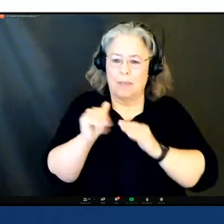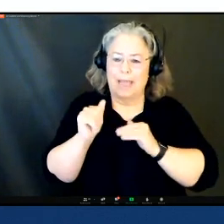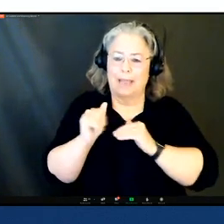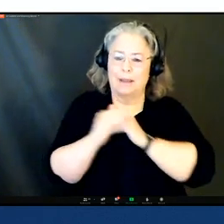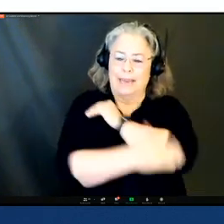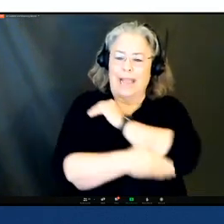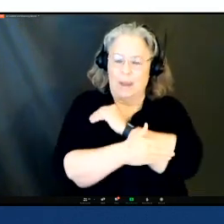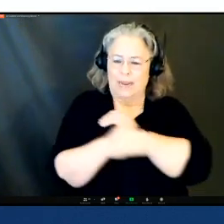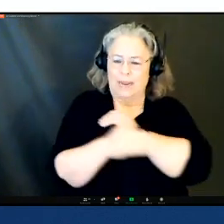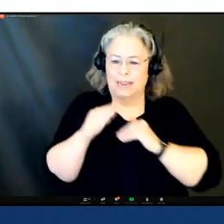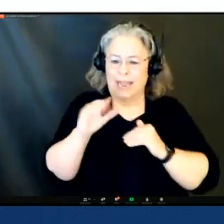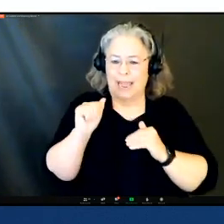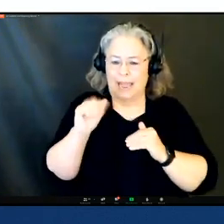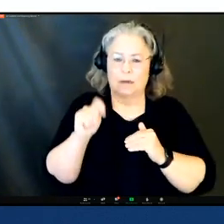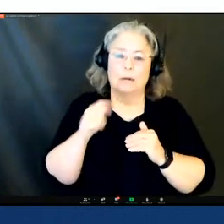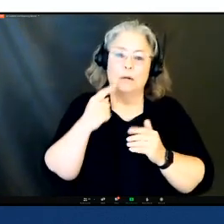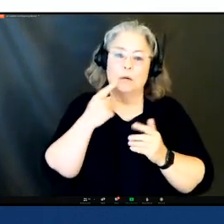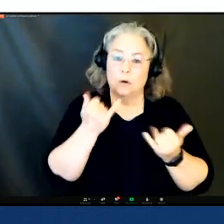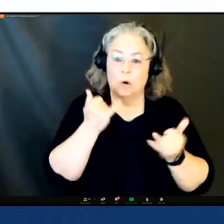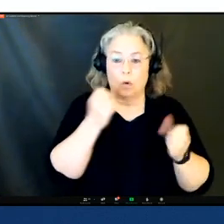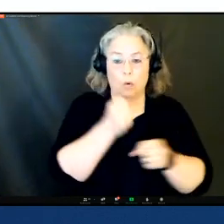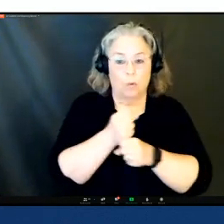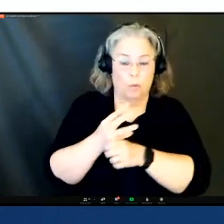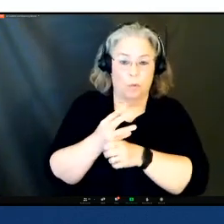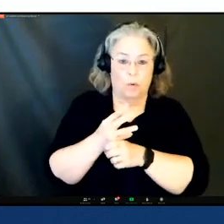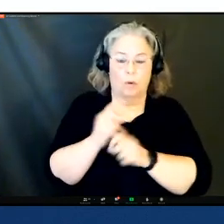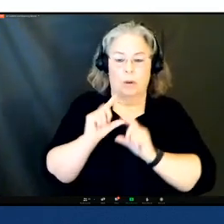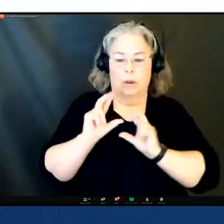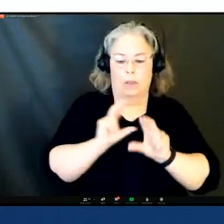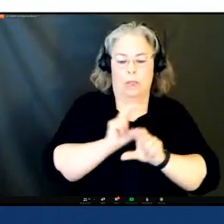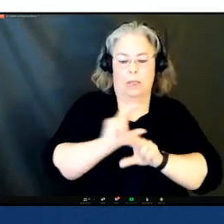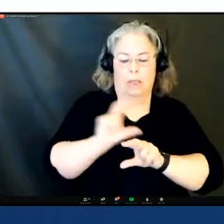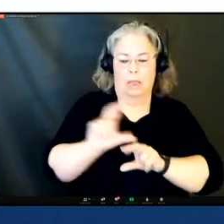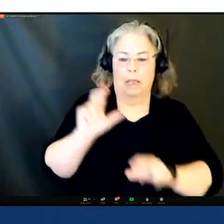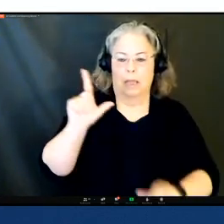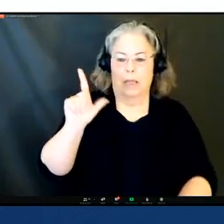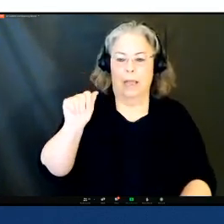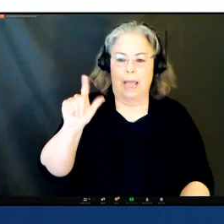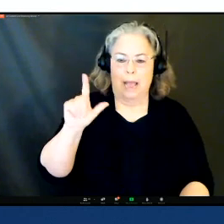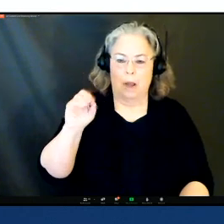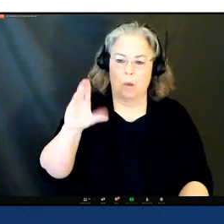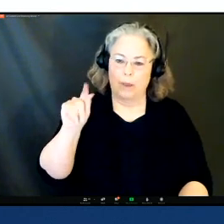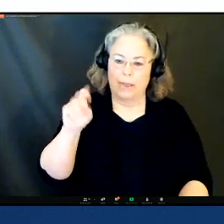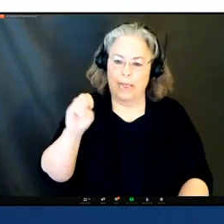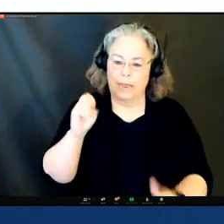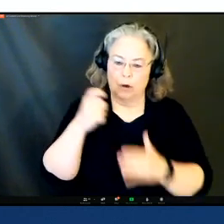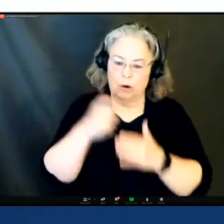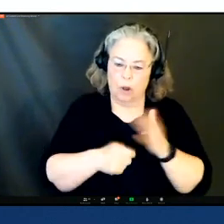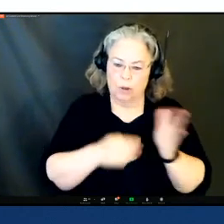and Debt Management are in the process of preparing the allocated cost plan, which determines internal service charges for county departments.